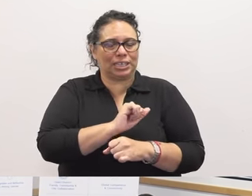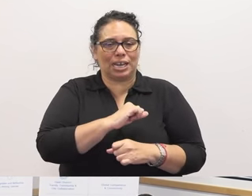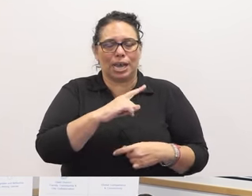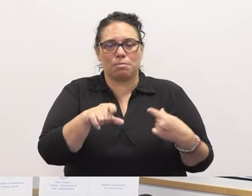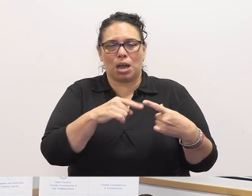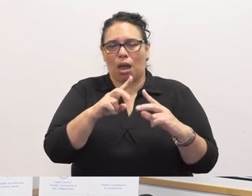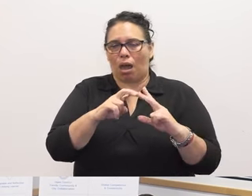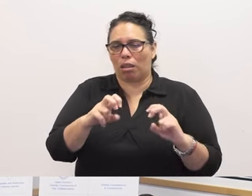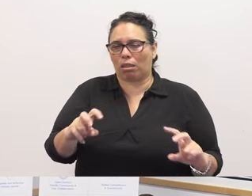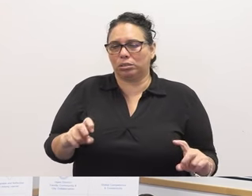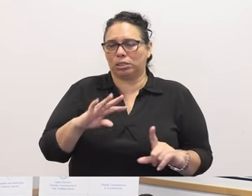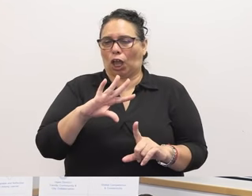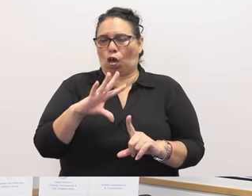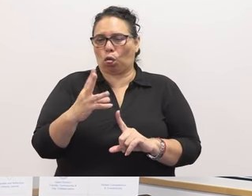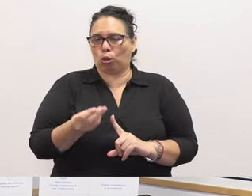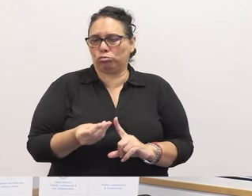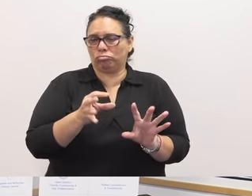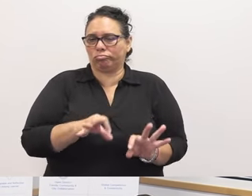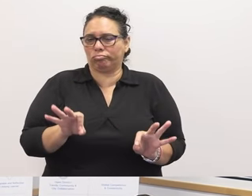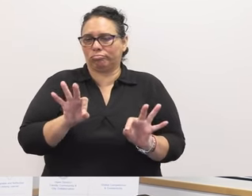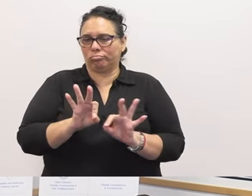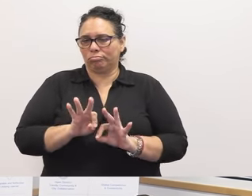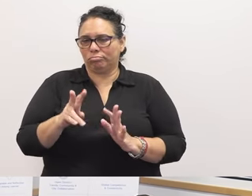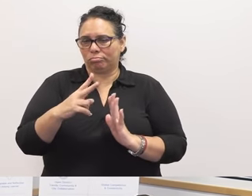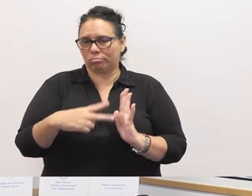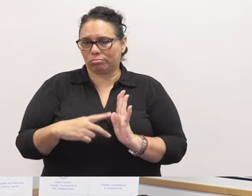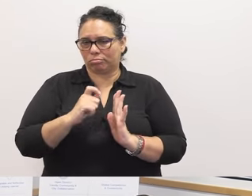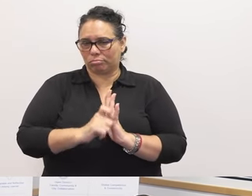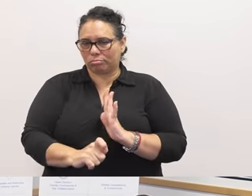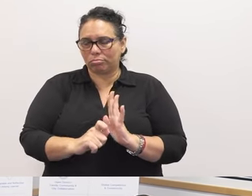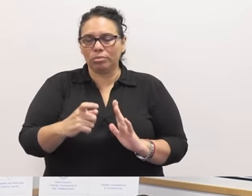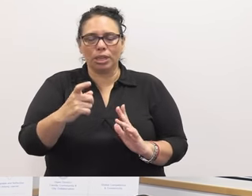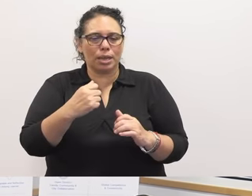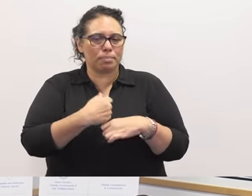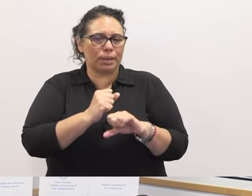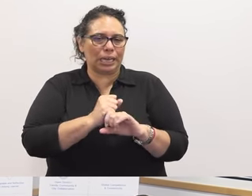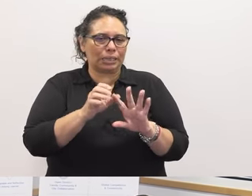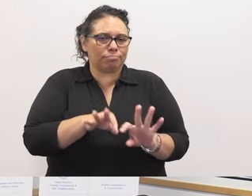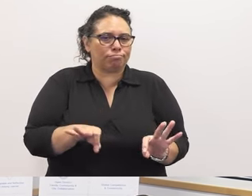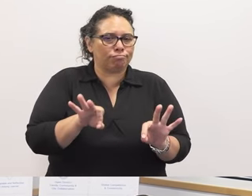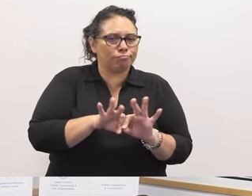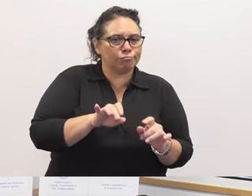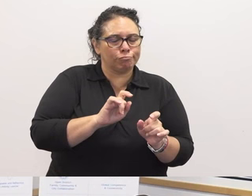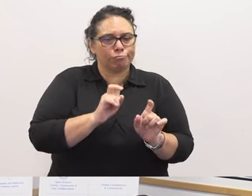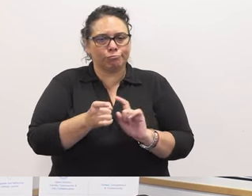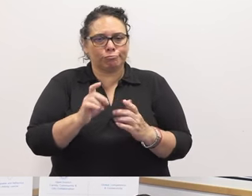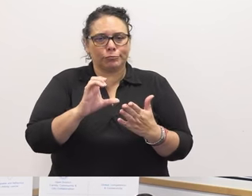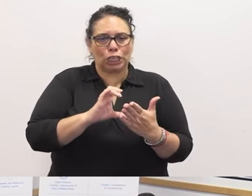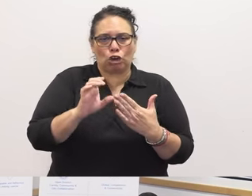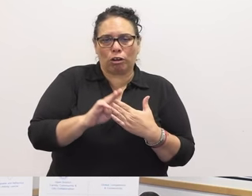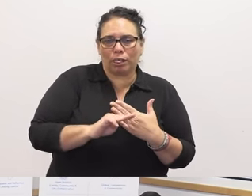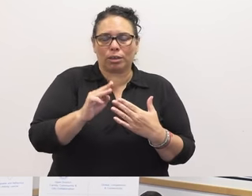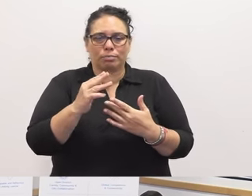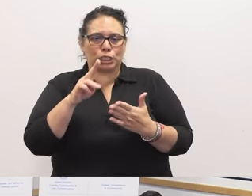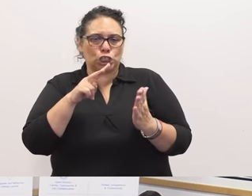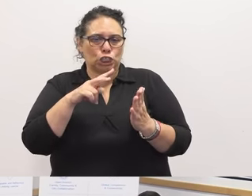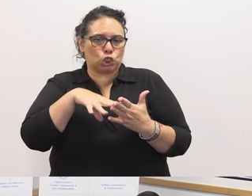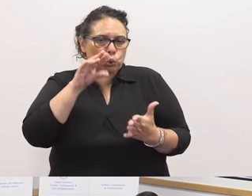the cultural relevance of our text and really making some significant changes to the curriculum and what our students read in the classroom,